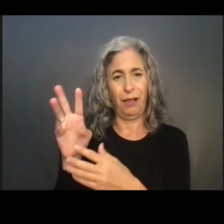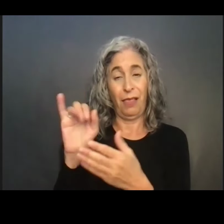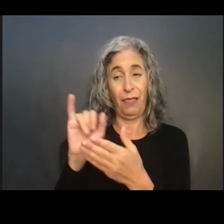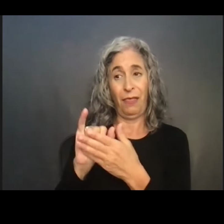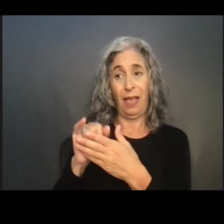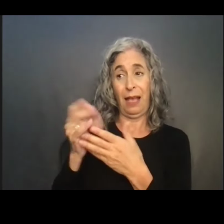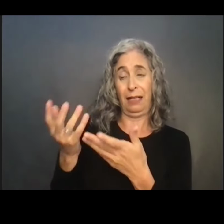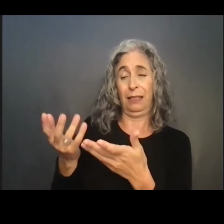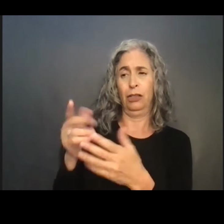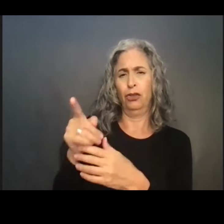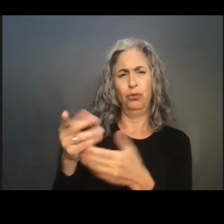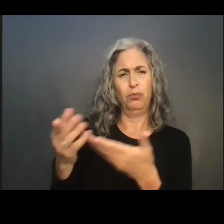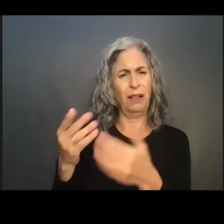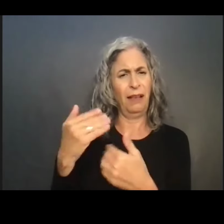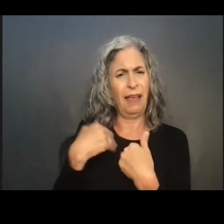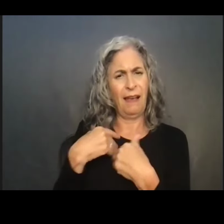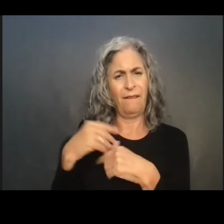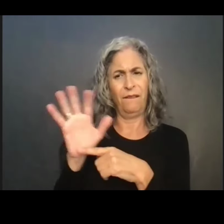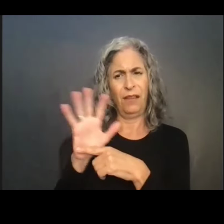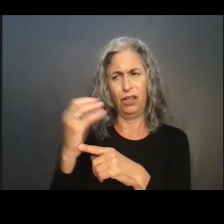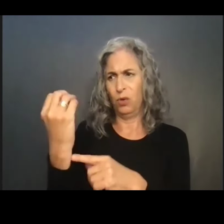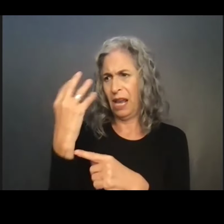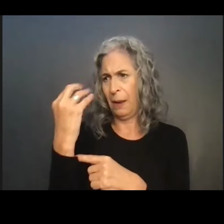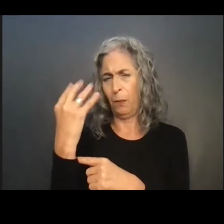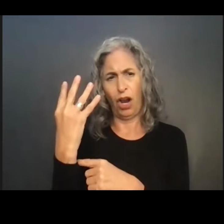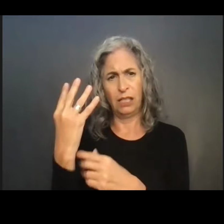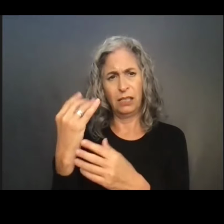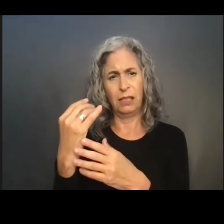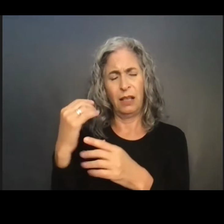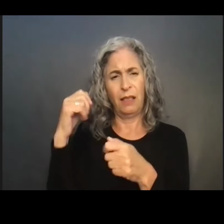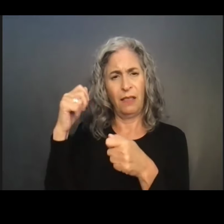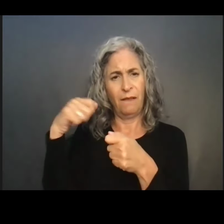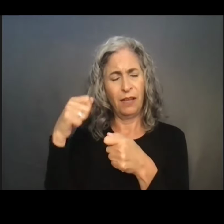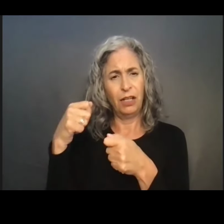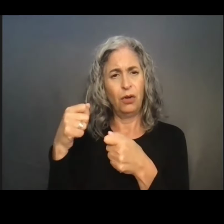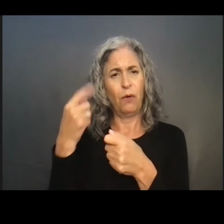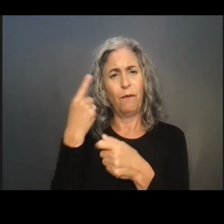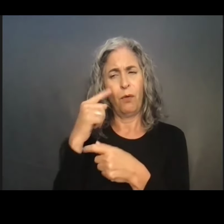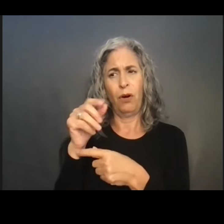you probably have the video camera, maybe the video switcher hardware. And all of that can